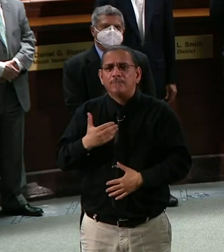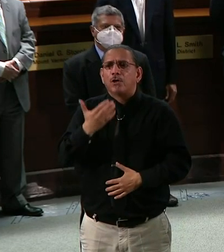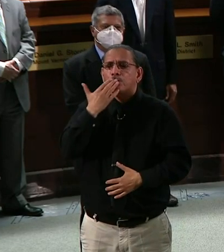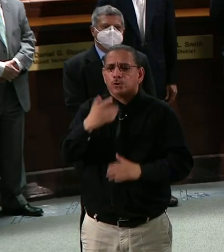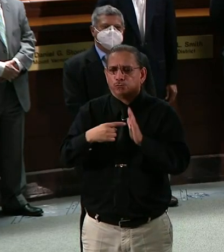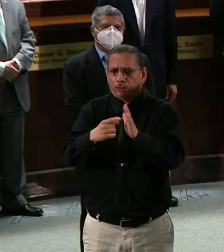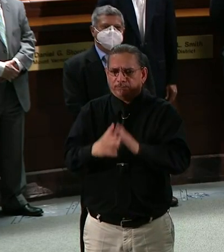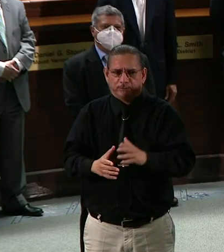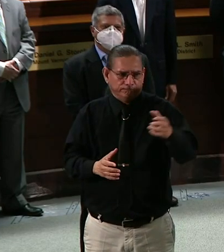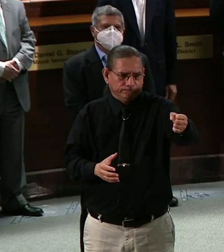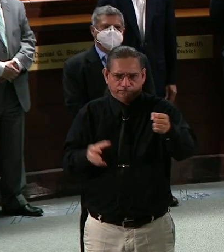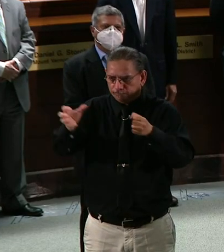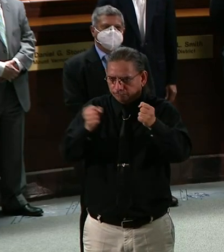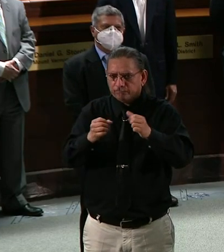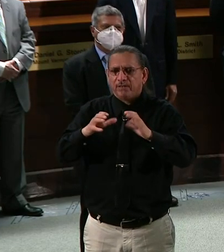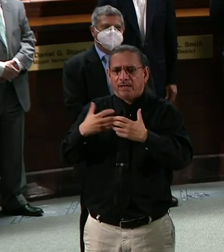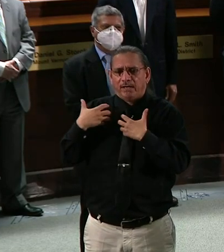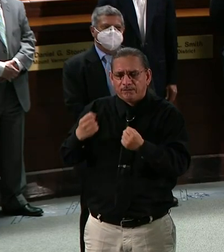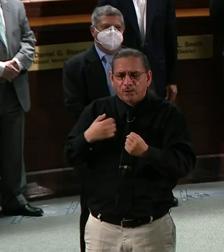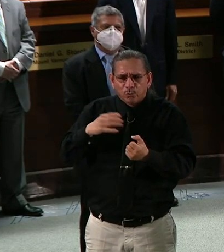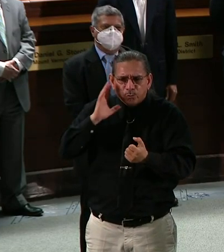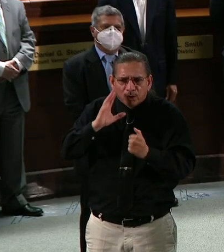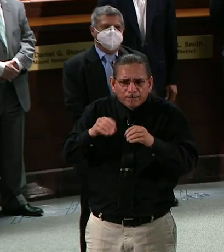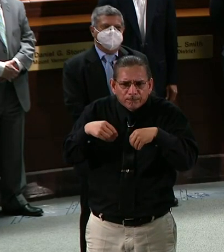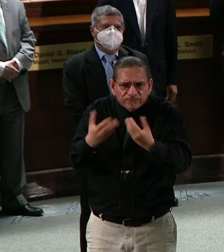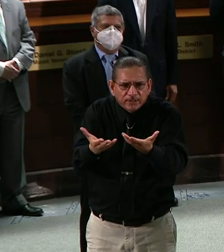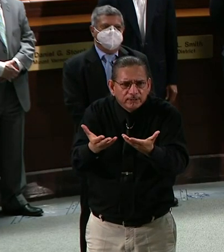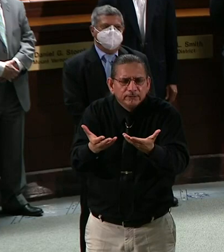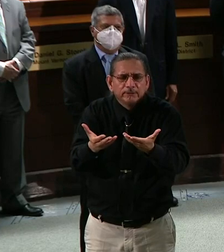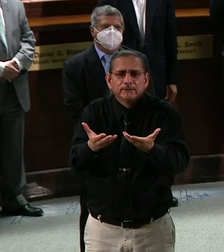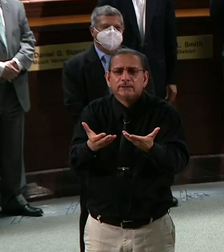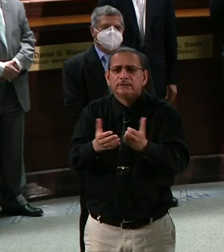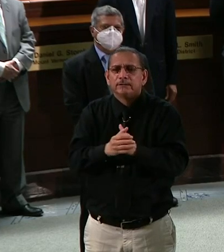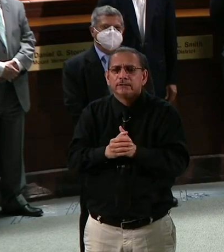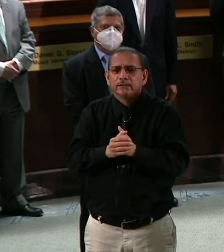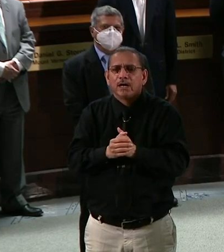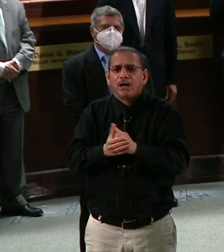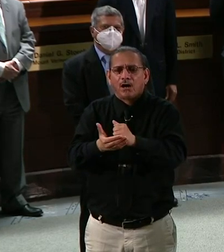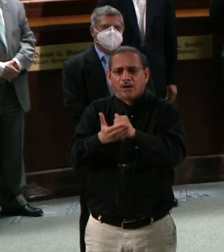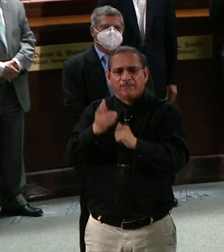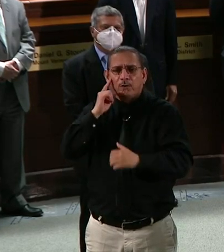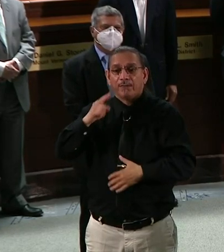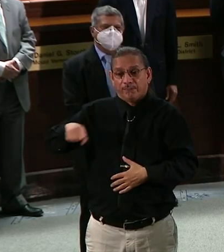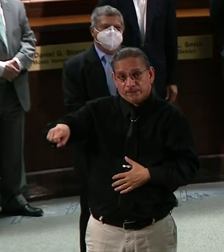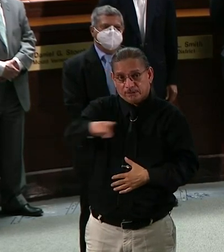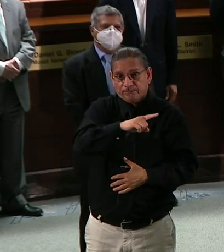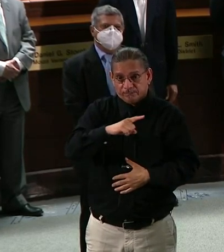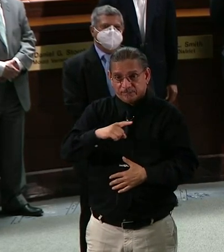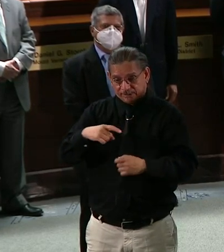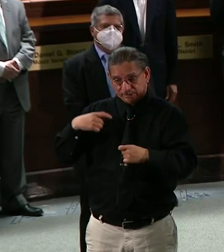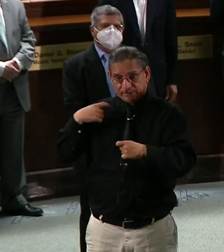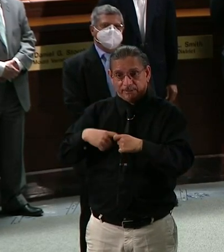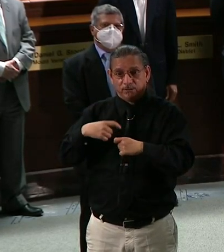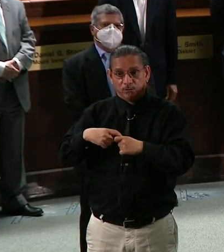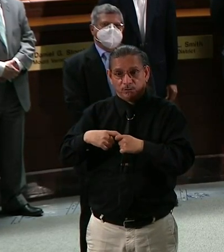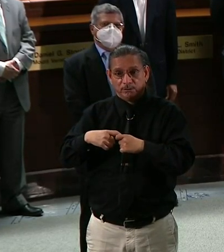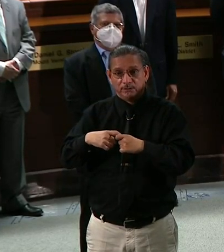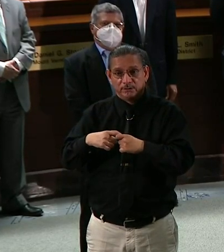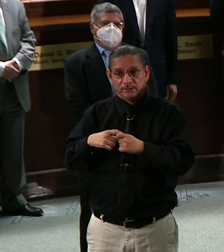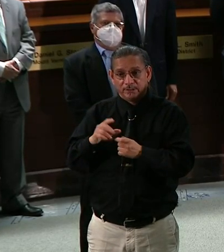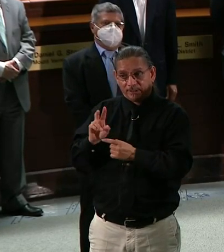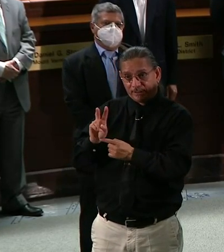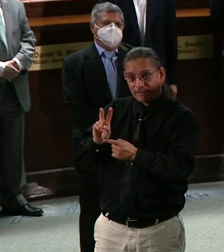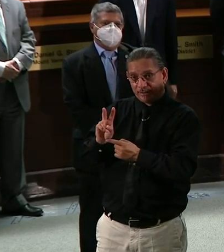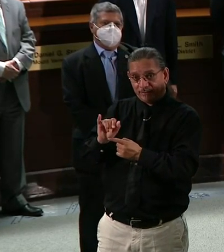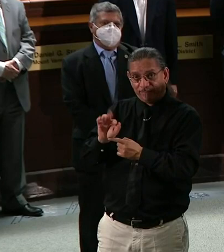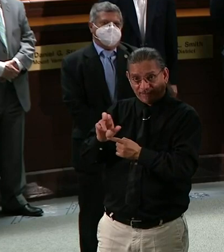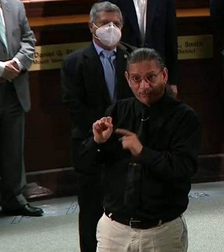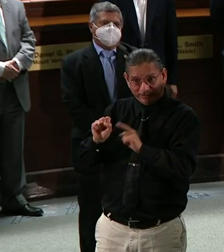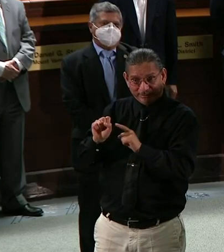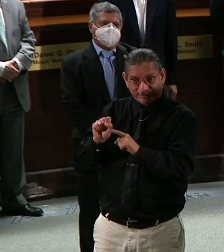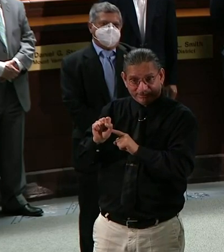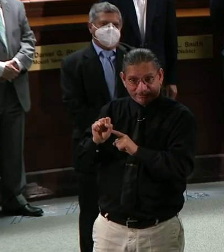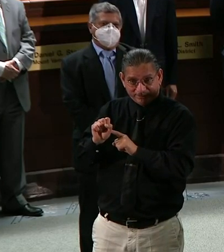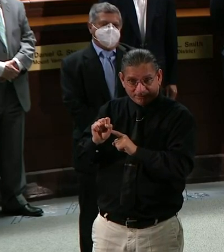I CAN'T DID. NOT YET. EVEN SO